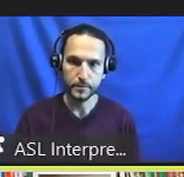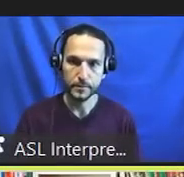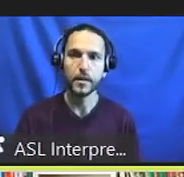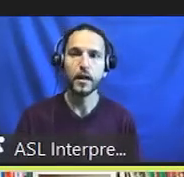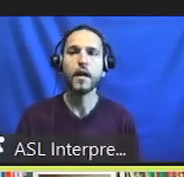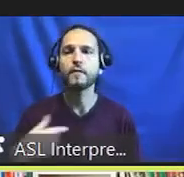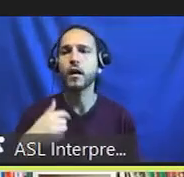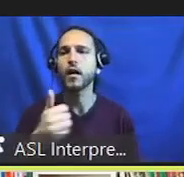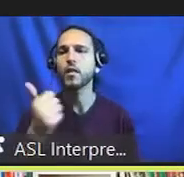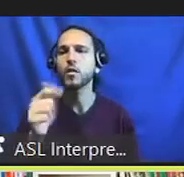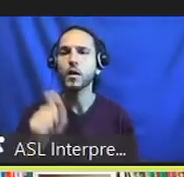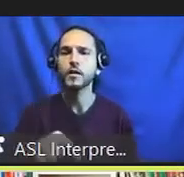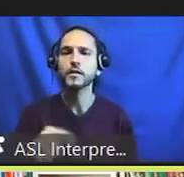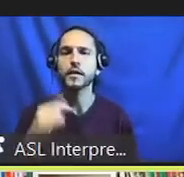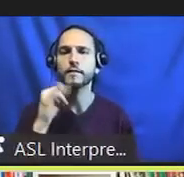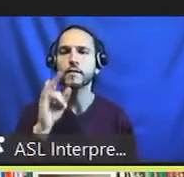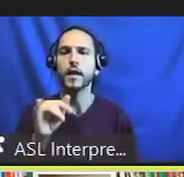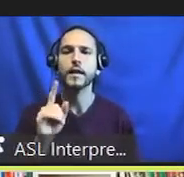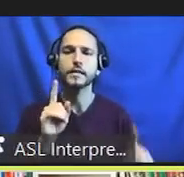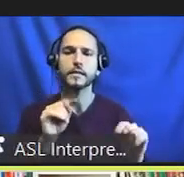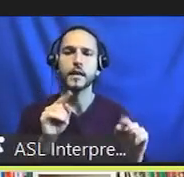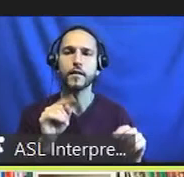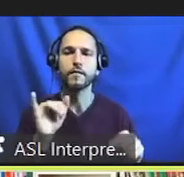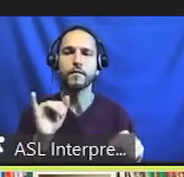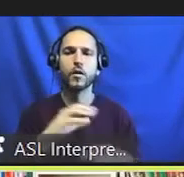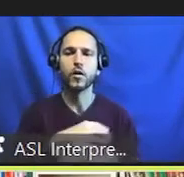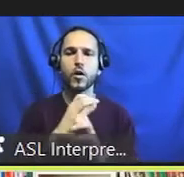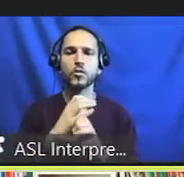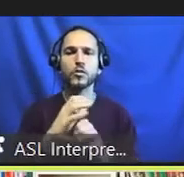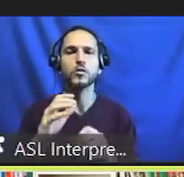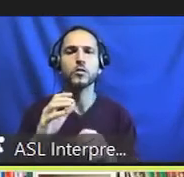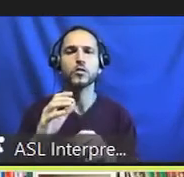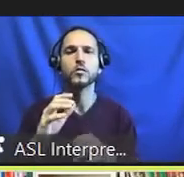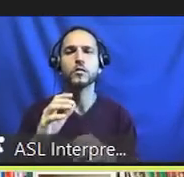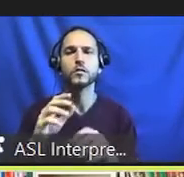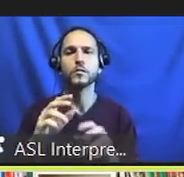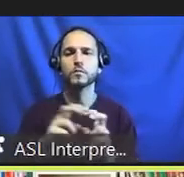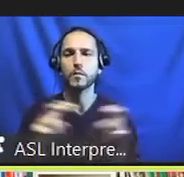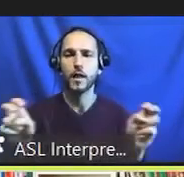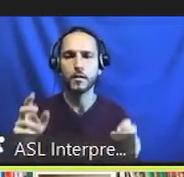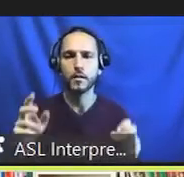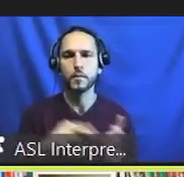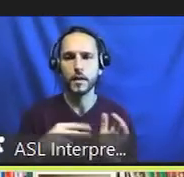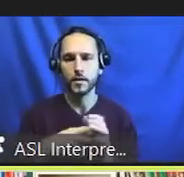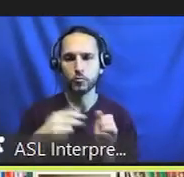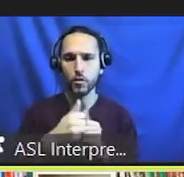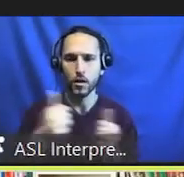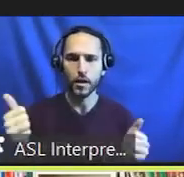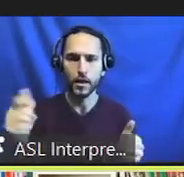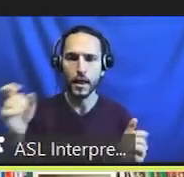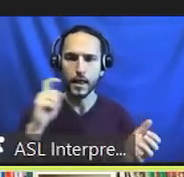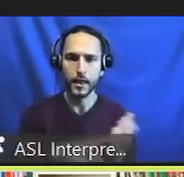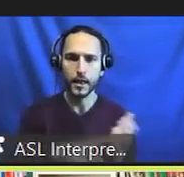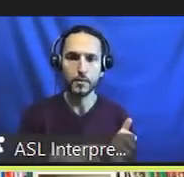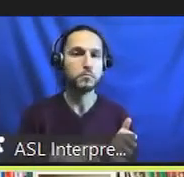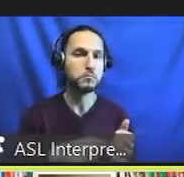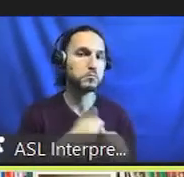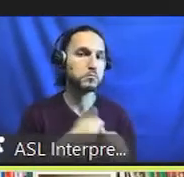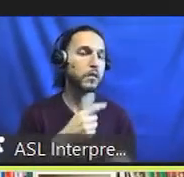An attendee at a virtual panel presentation-- so remote-- has identified as deafblind.